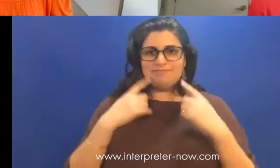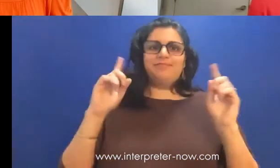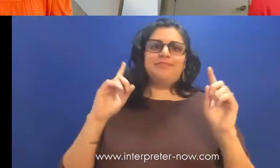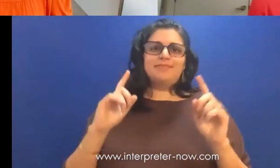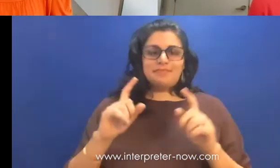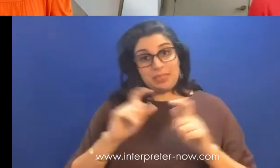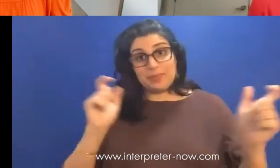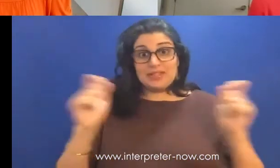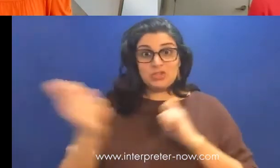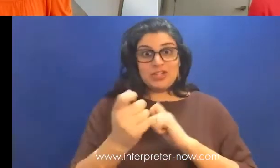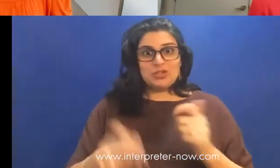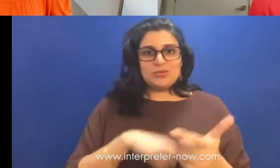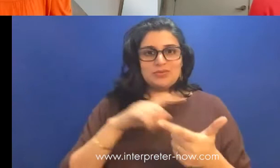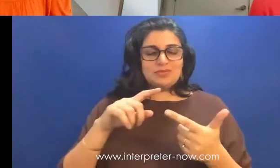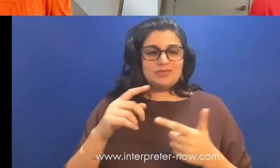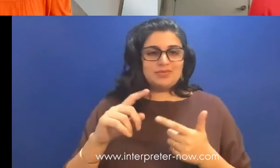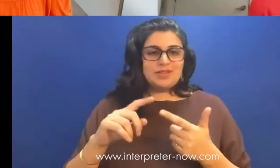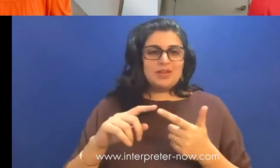change. And then, the second is, or maybe I'll start with the second.